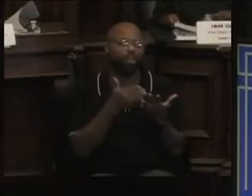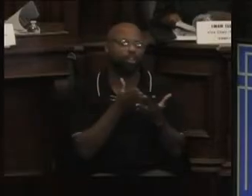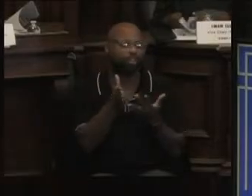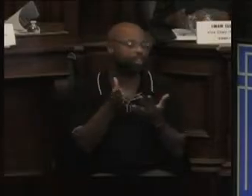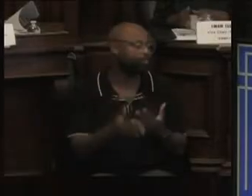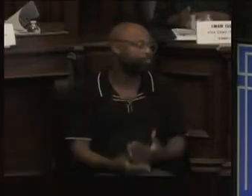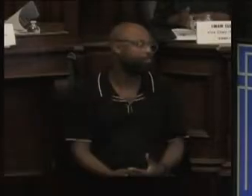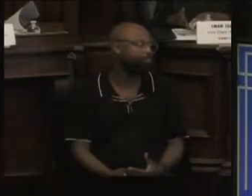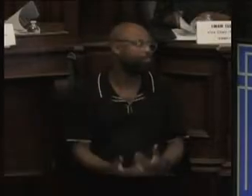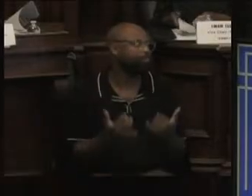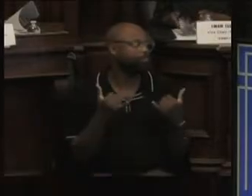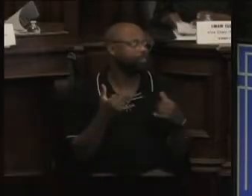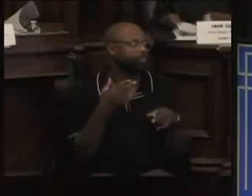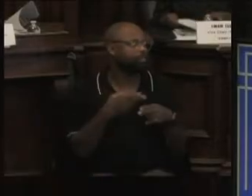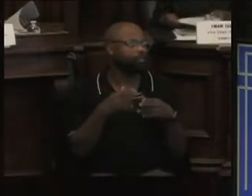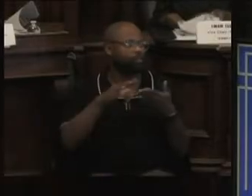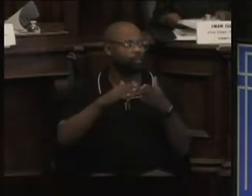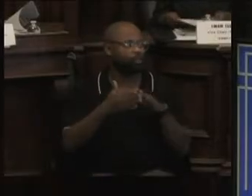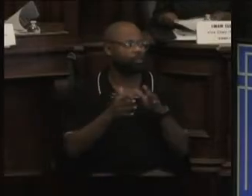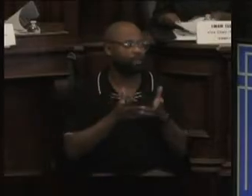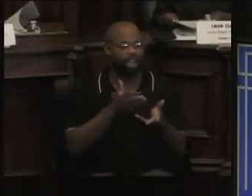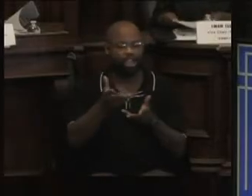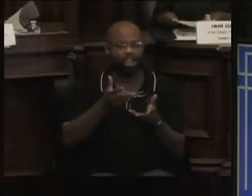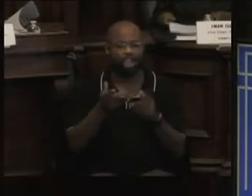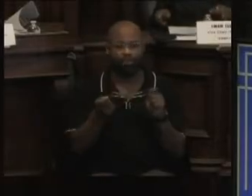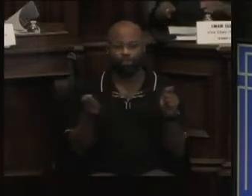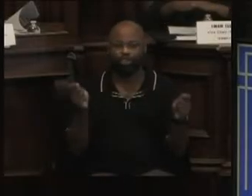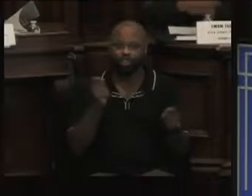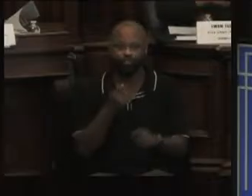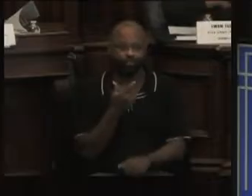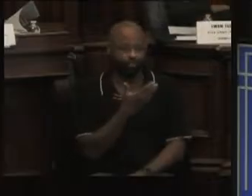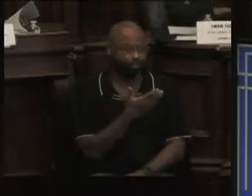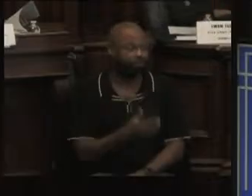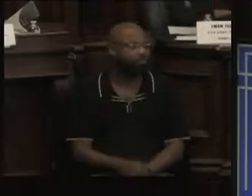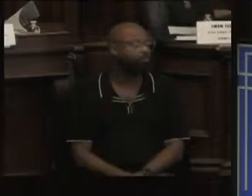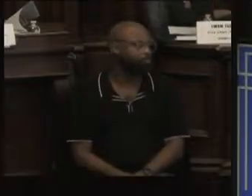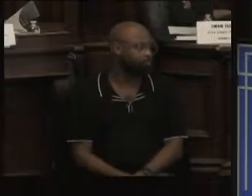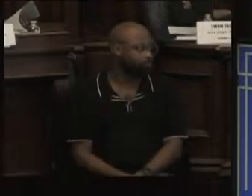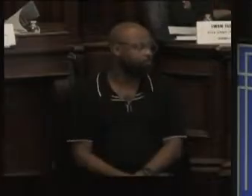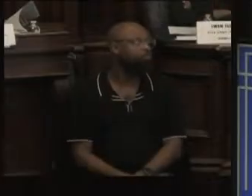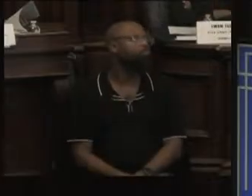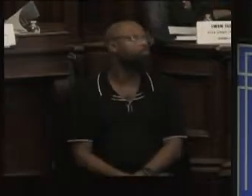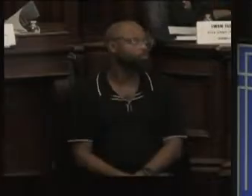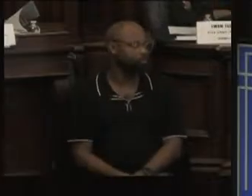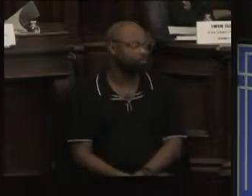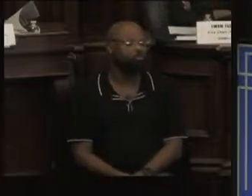and public transparency. Now